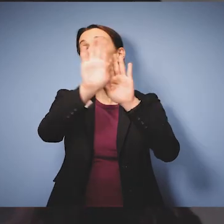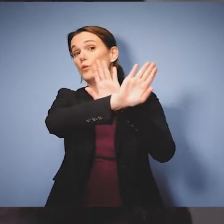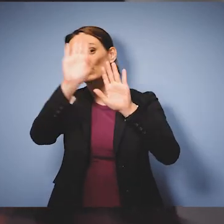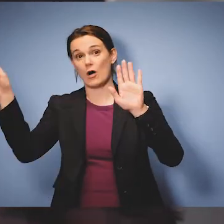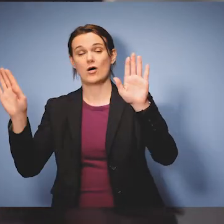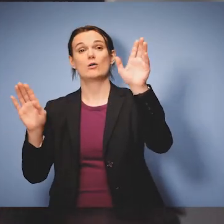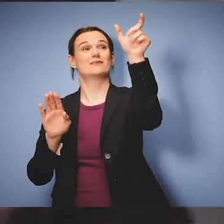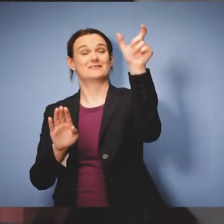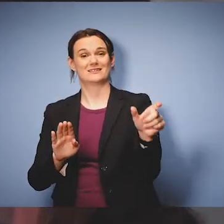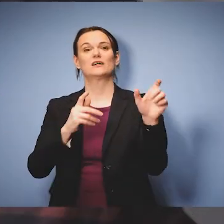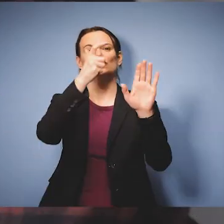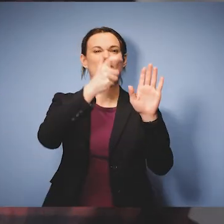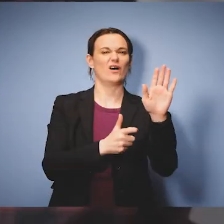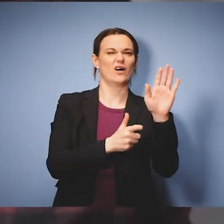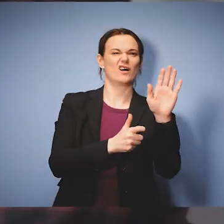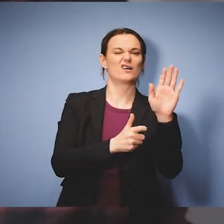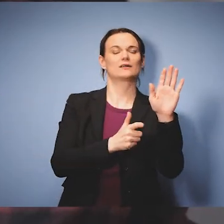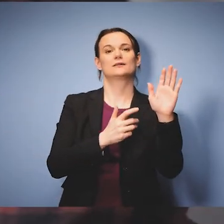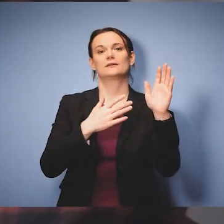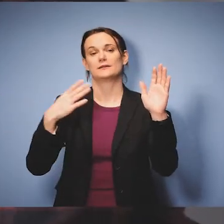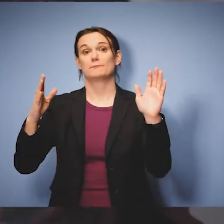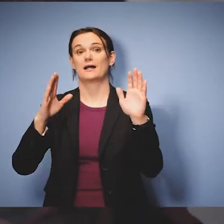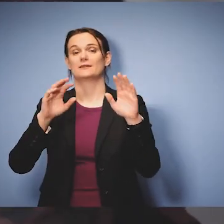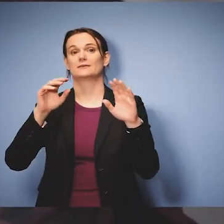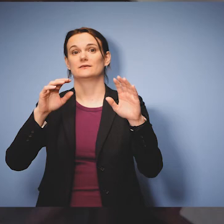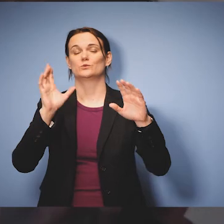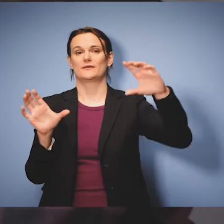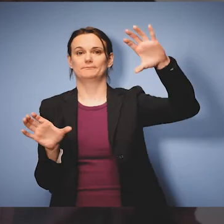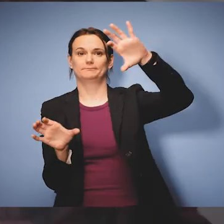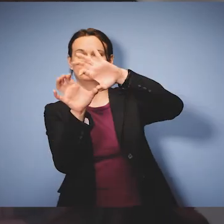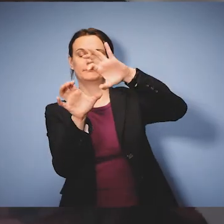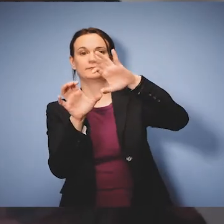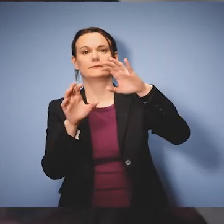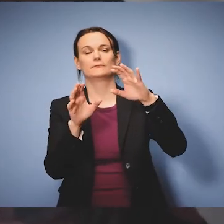that are all on the MDF because then you can sand them and paint them up. You are not able to sand caulking.